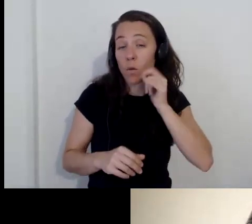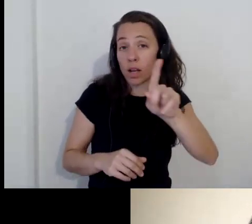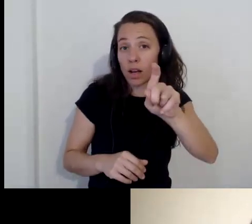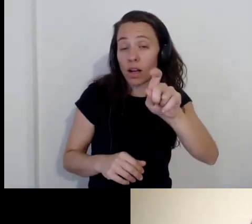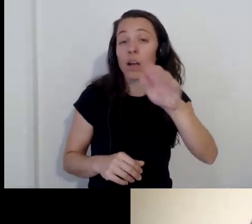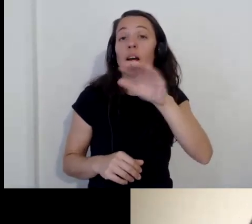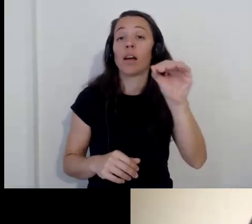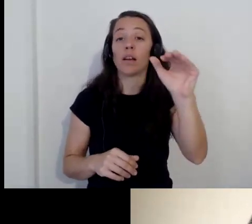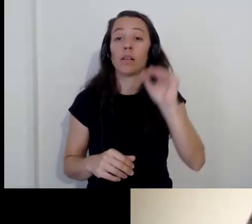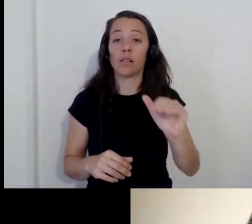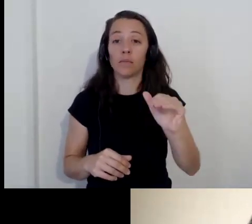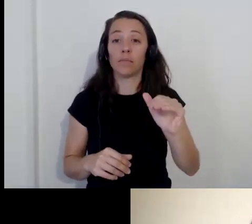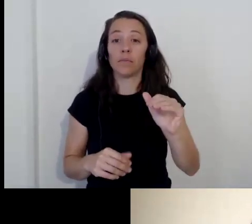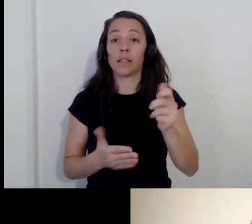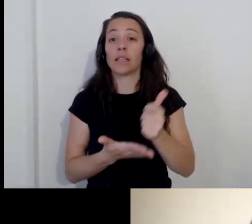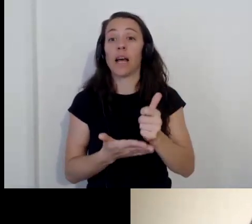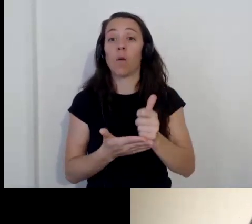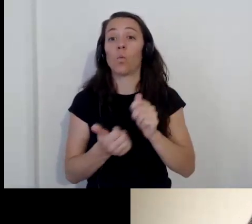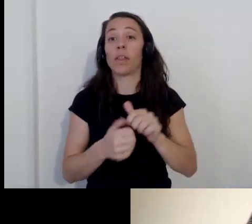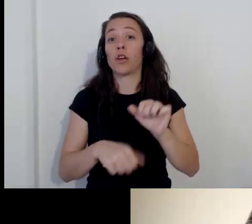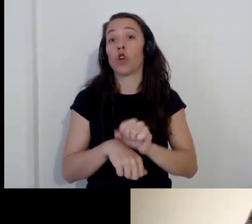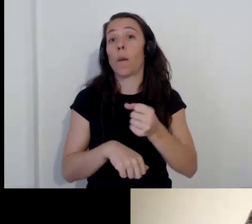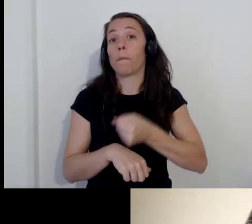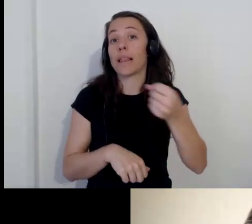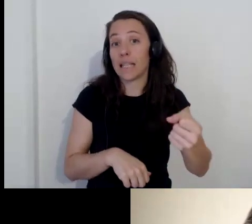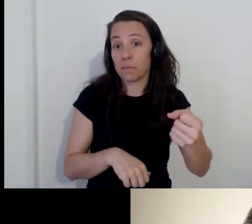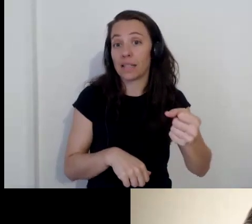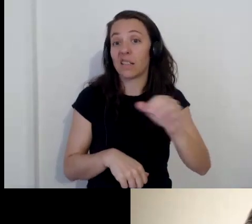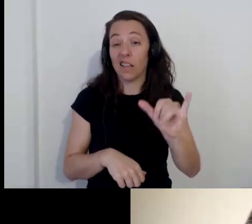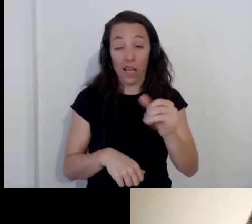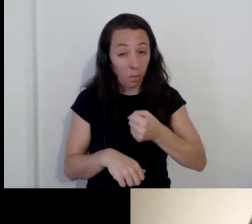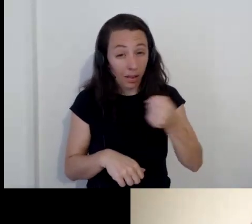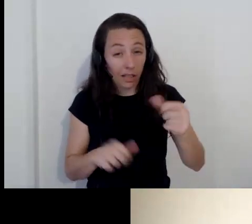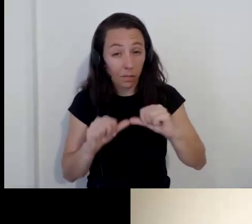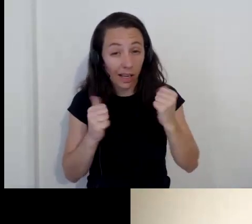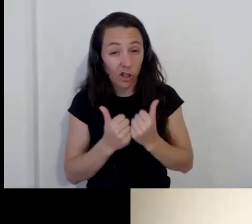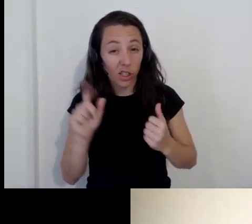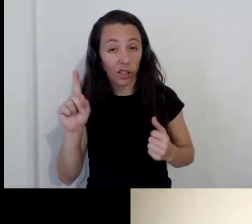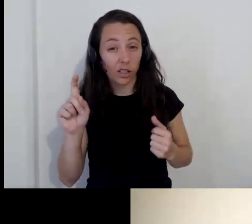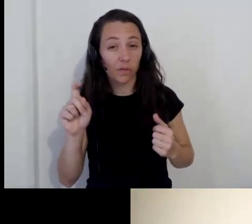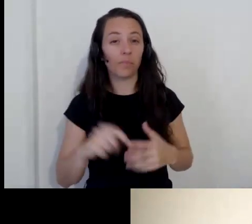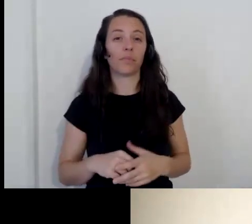And does Making Space assist with job placement, sort of like a placement agency. We are pretty global, we don't have specific focus on California. We do have some roles that are in California.